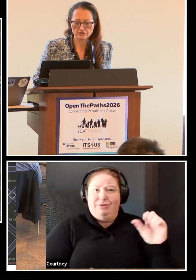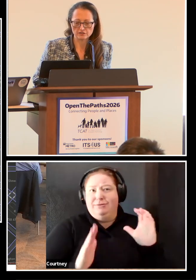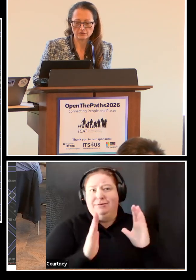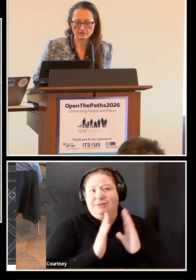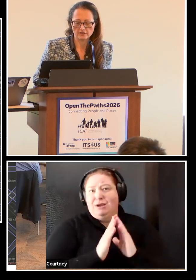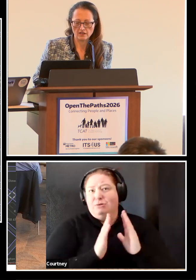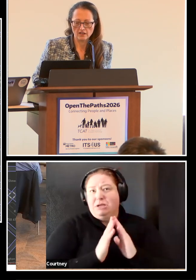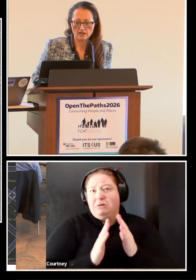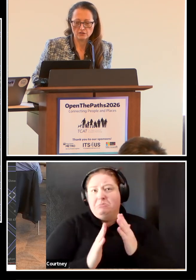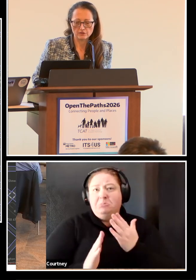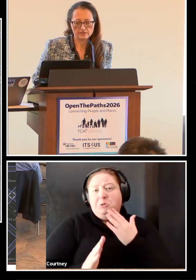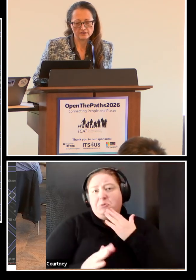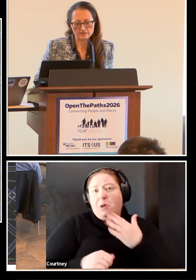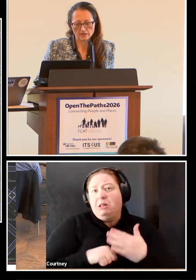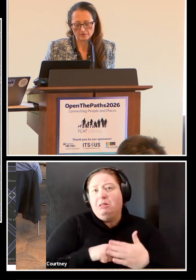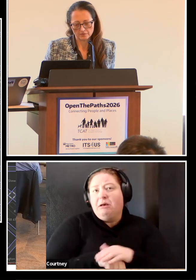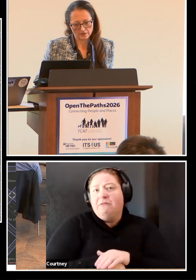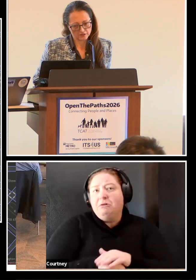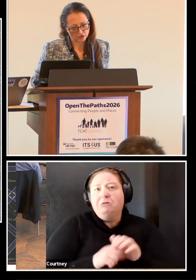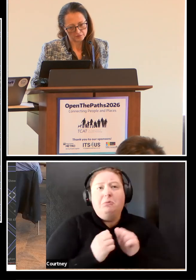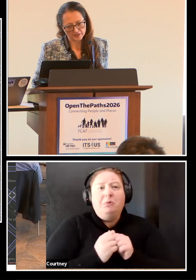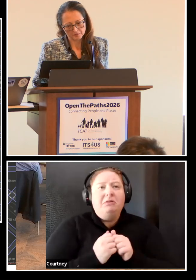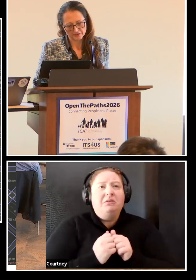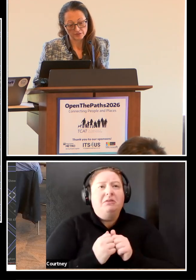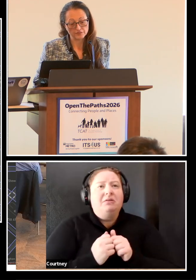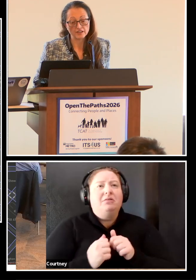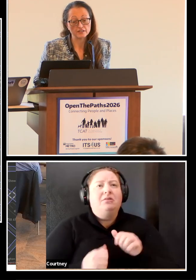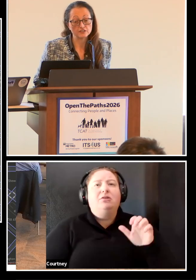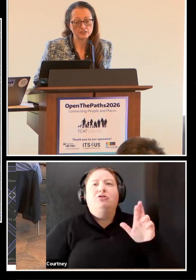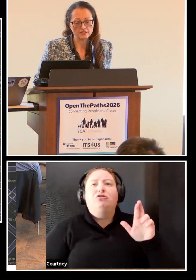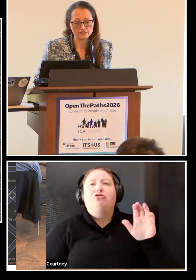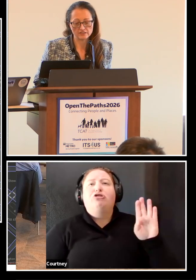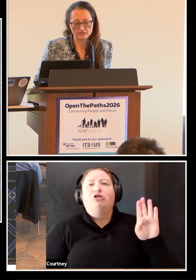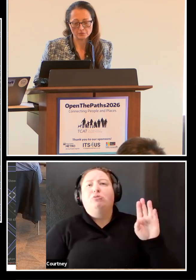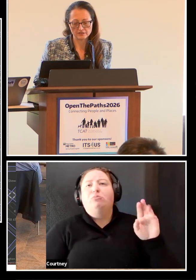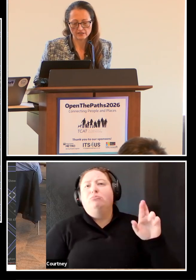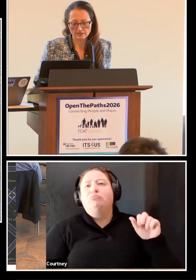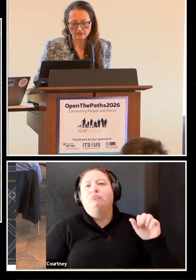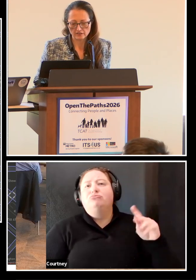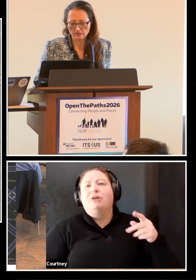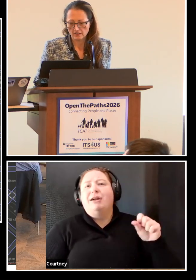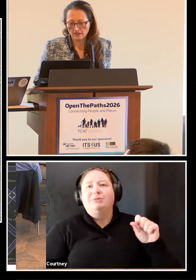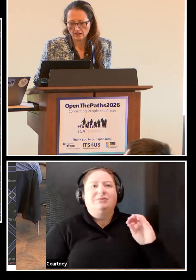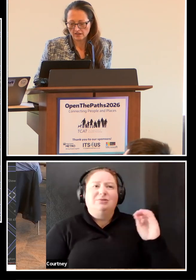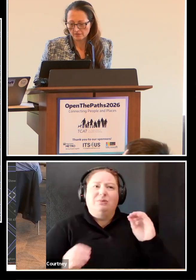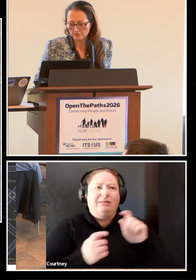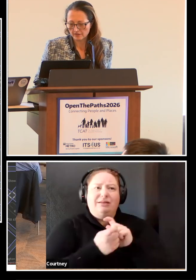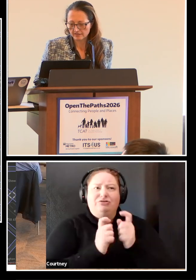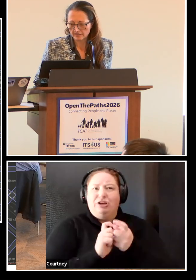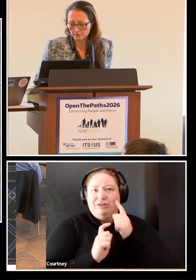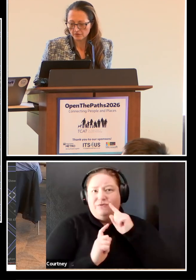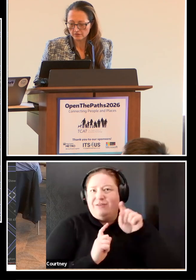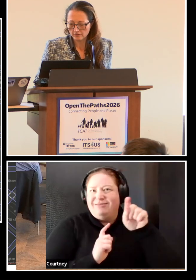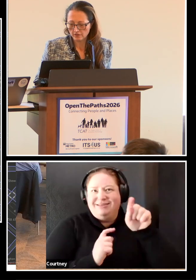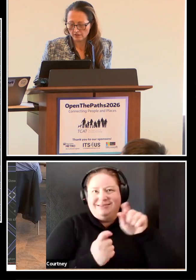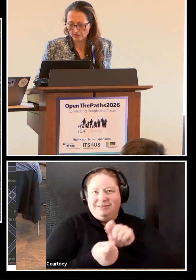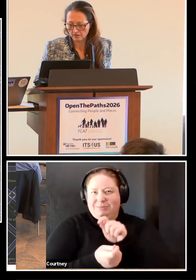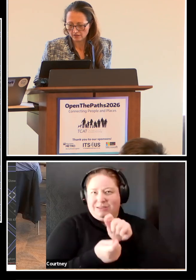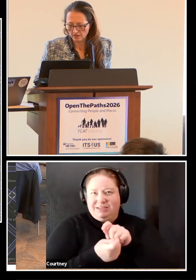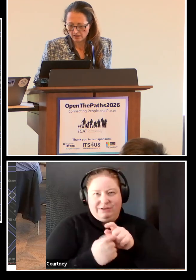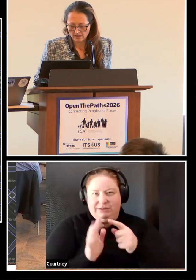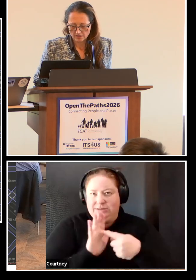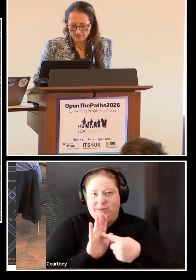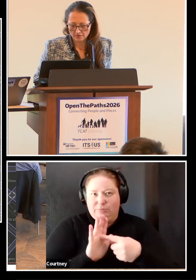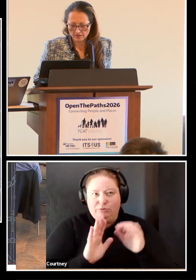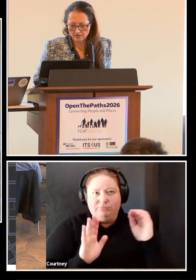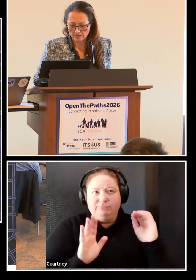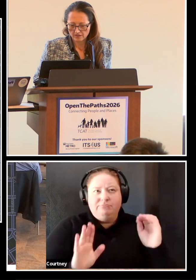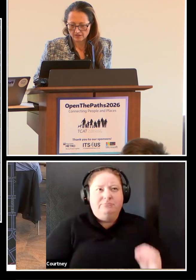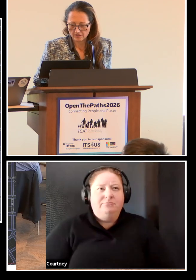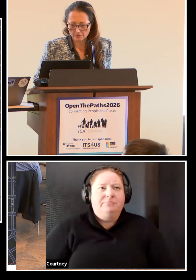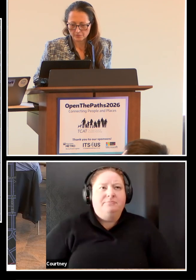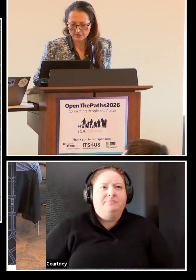covered with with these um curb ramps, and so nothing changed in this particular um example.